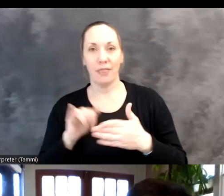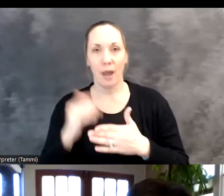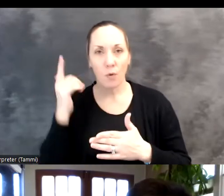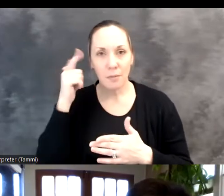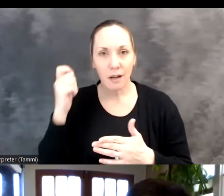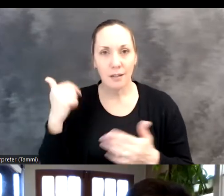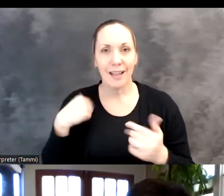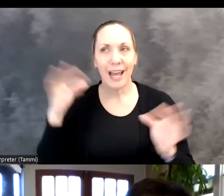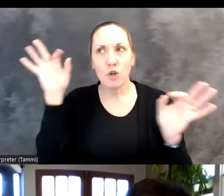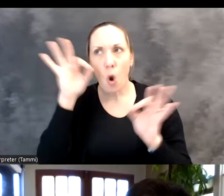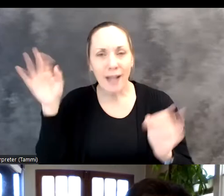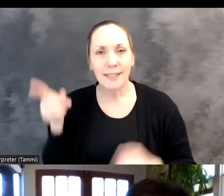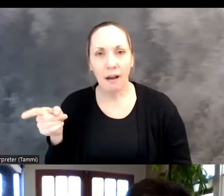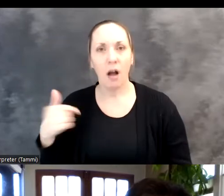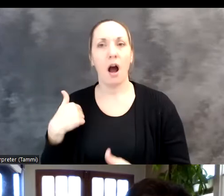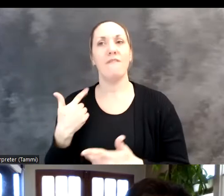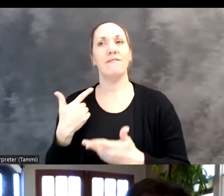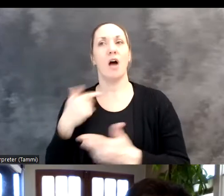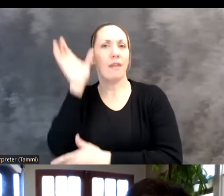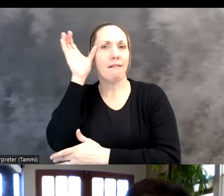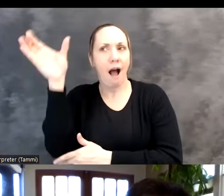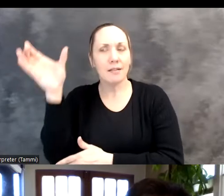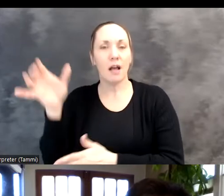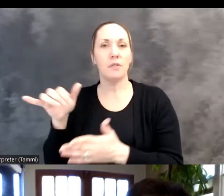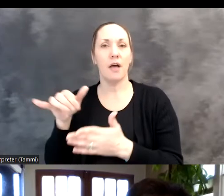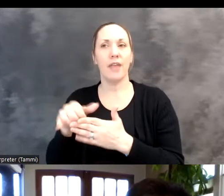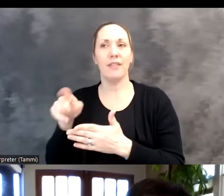need anything doing with accessibility.